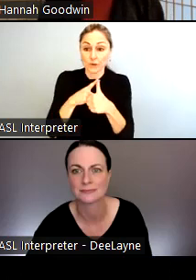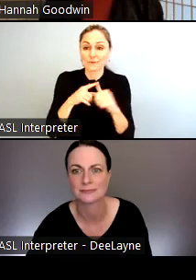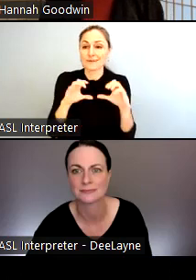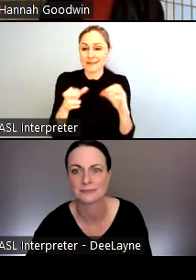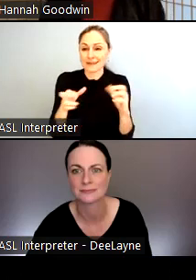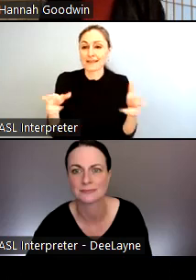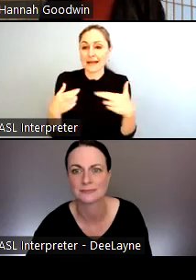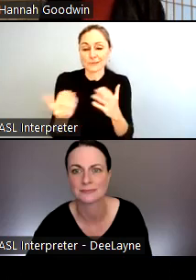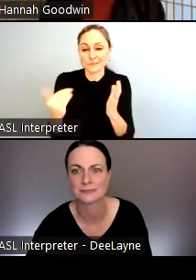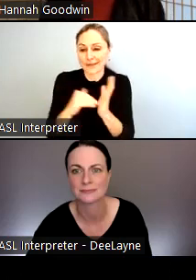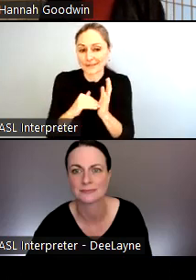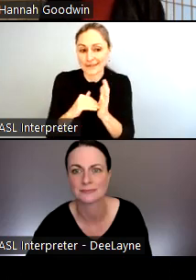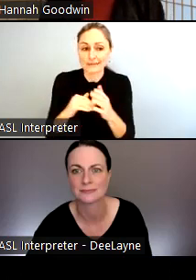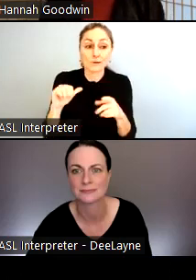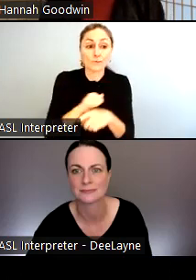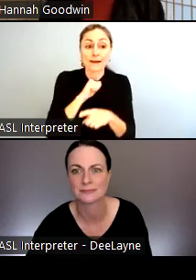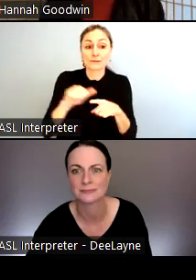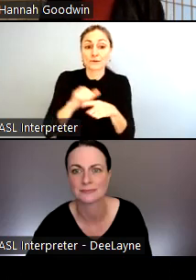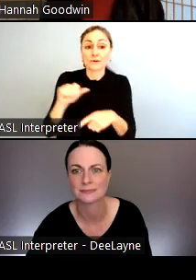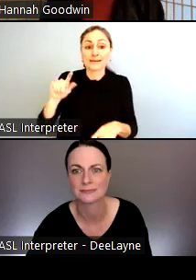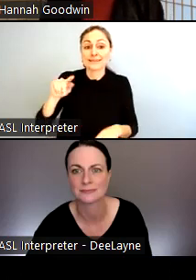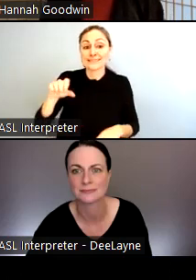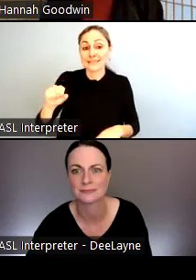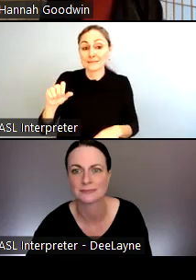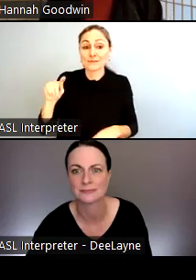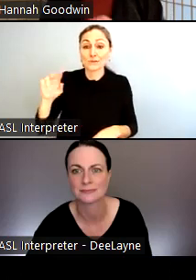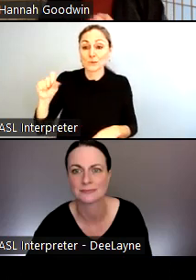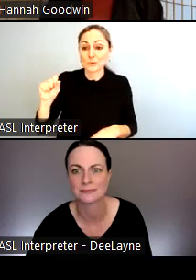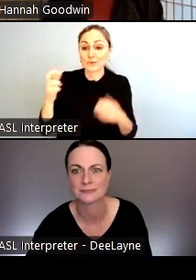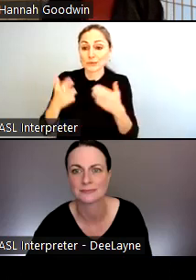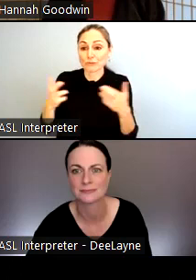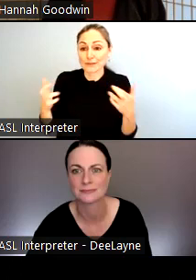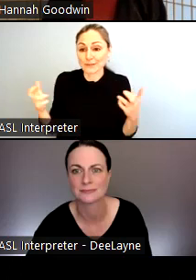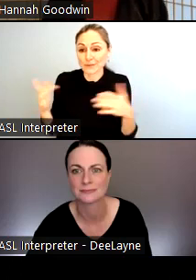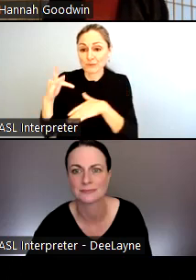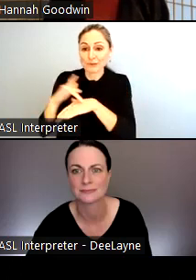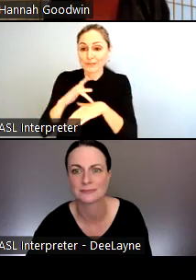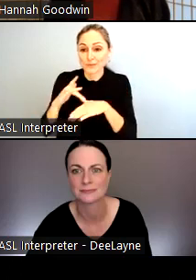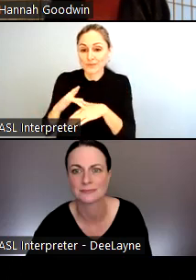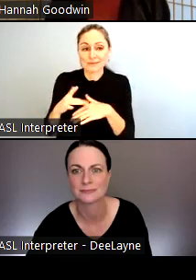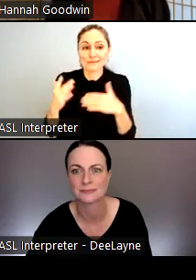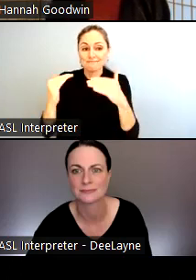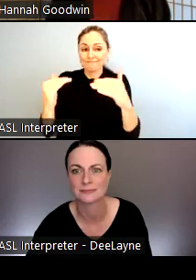Again, practical tips, tools, and resources. You're sharing something that enable attendees